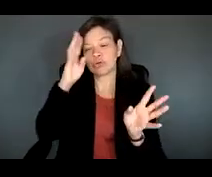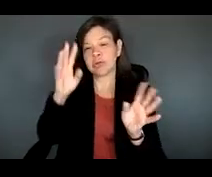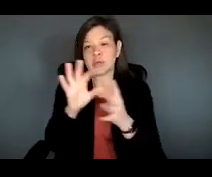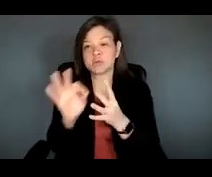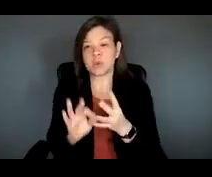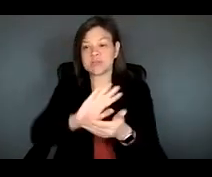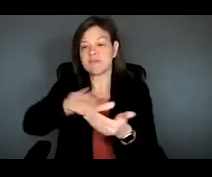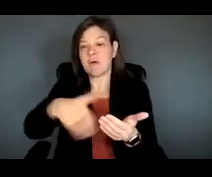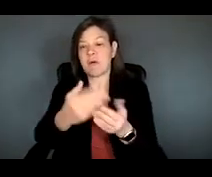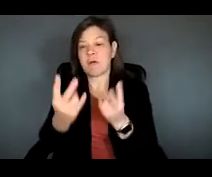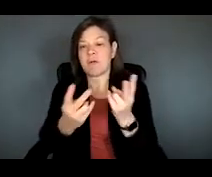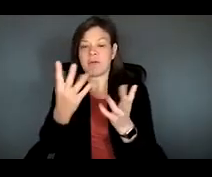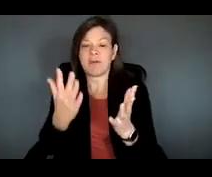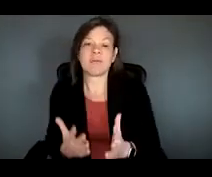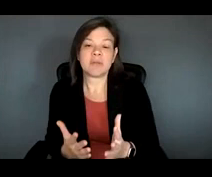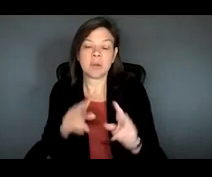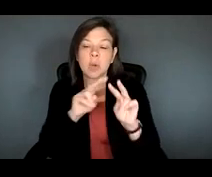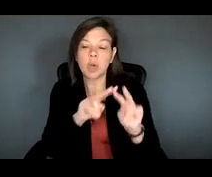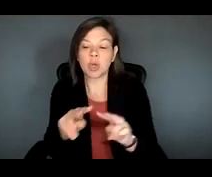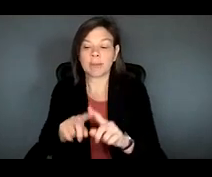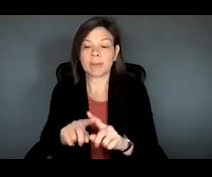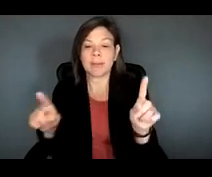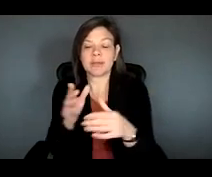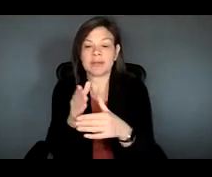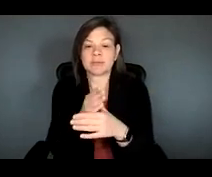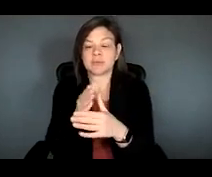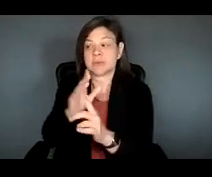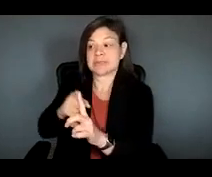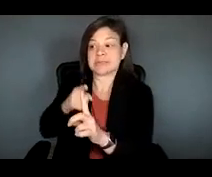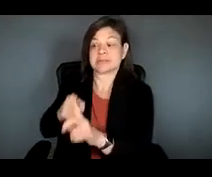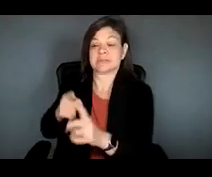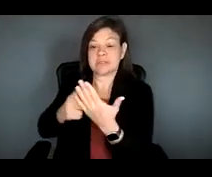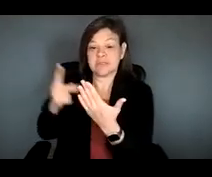Looking at the difference between specific programming and inclusive